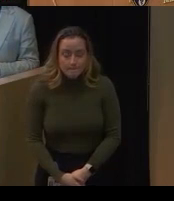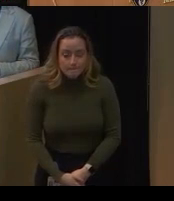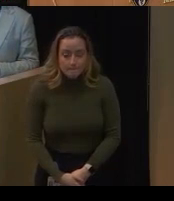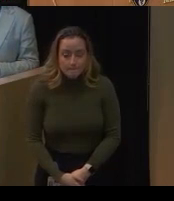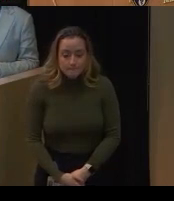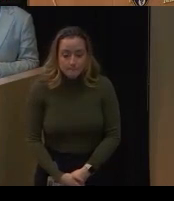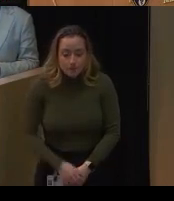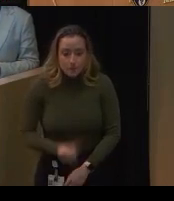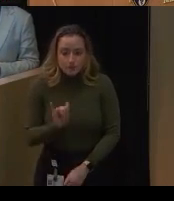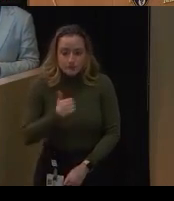oh sorry